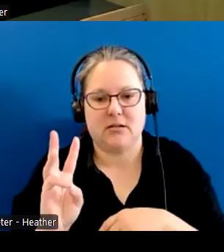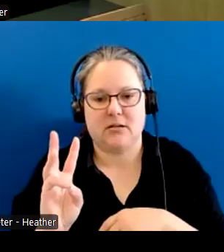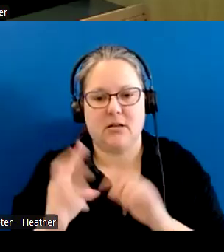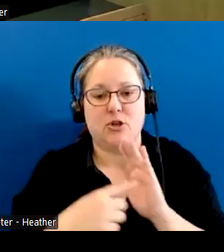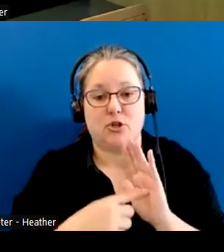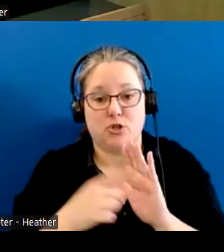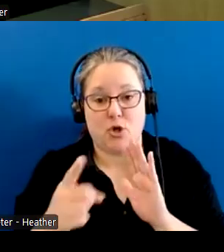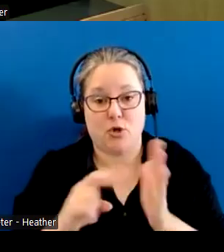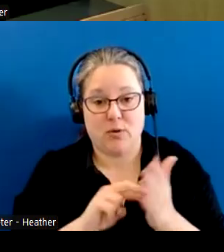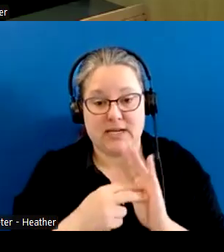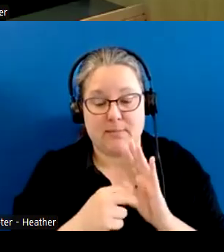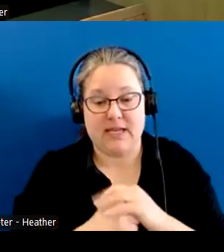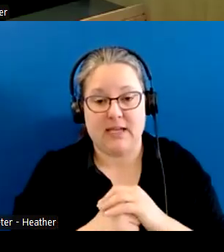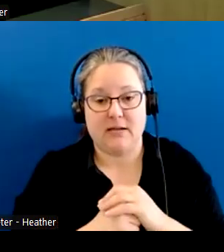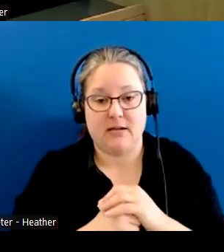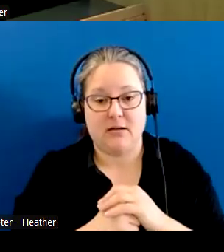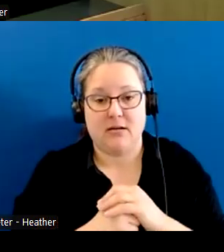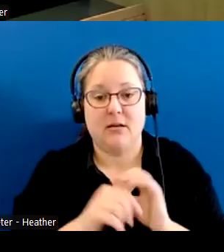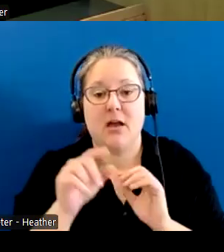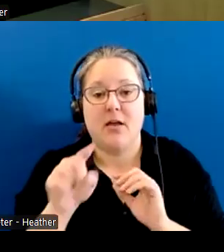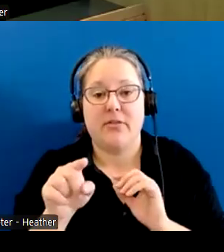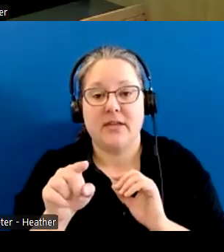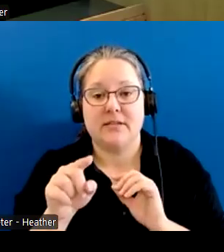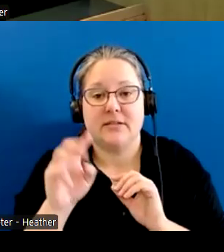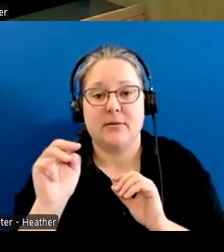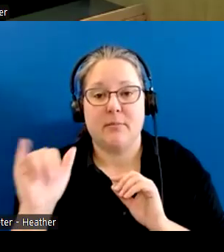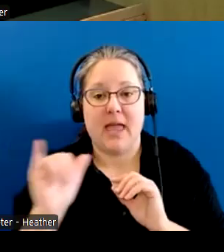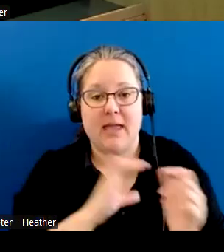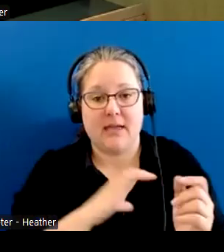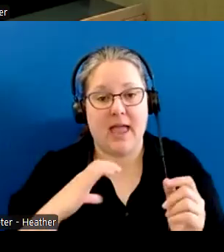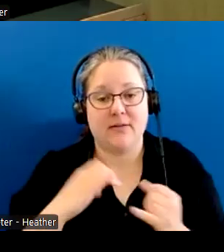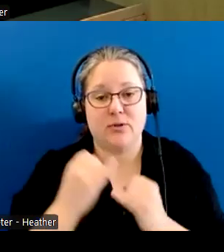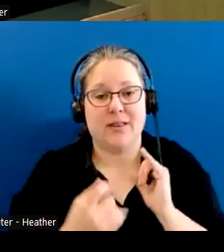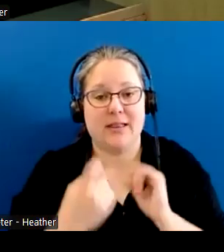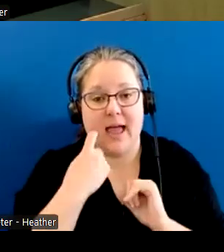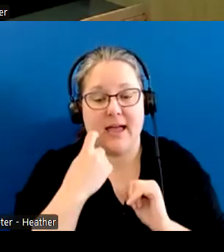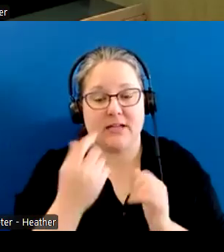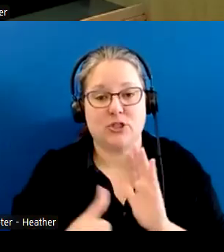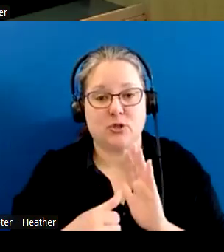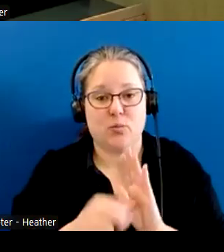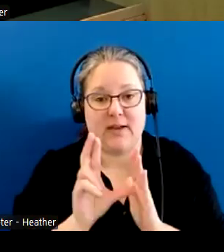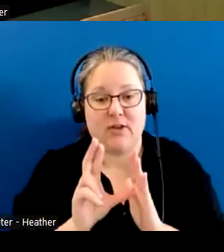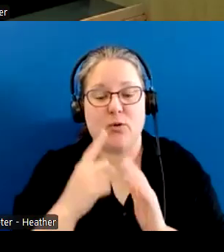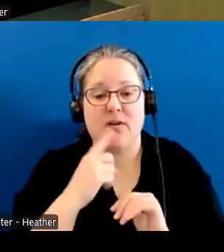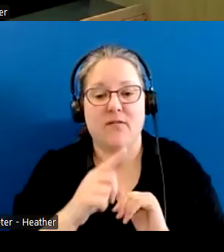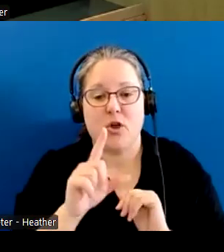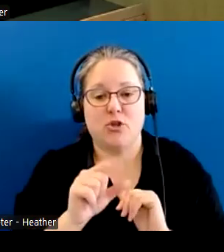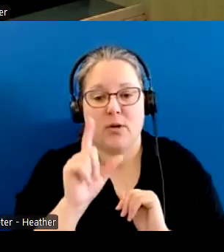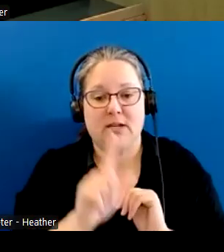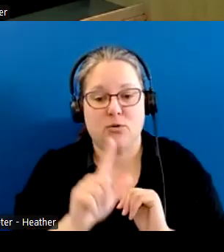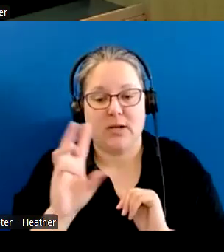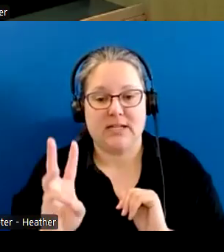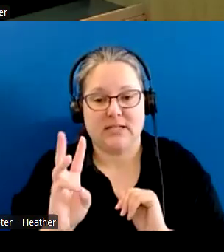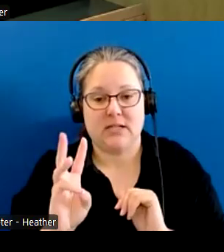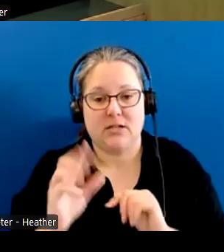show you what that means, this is May council. That's the the last review. And for 2026, so far